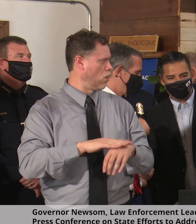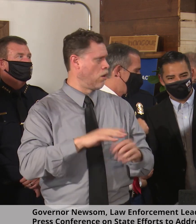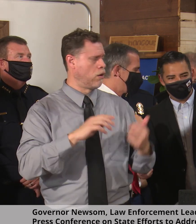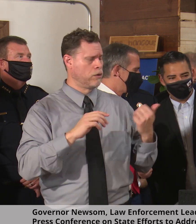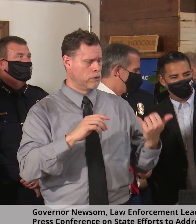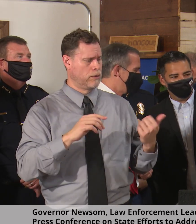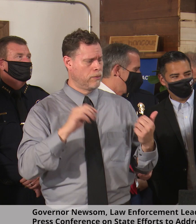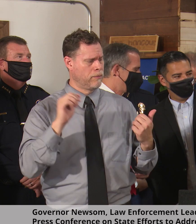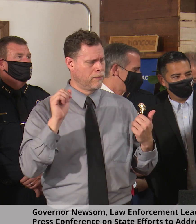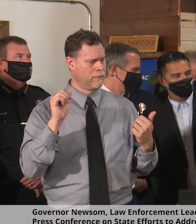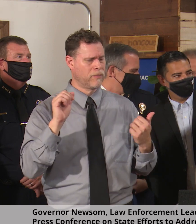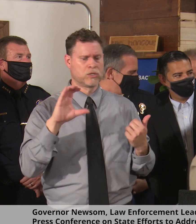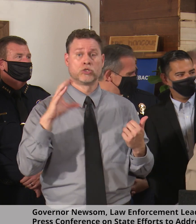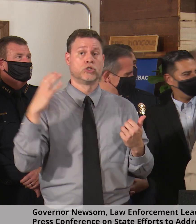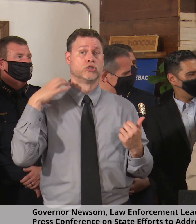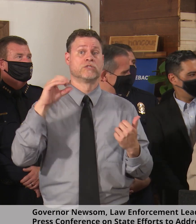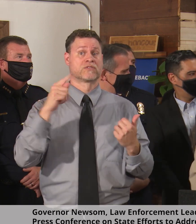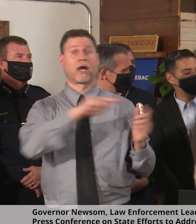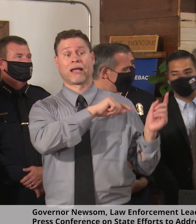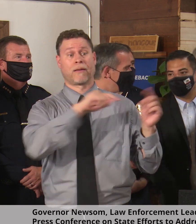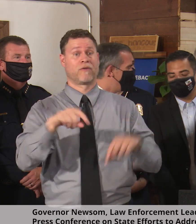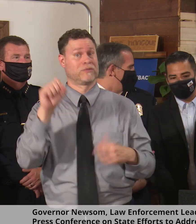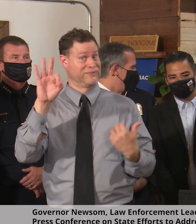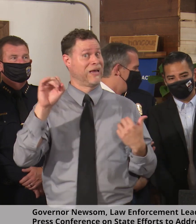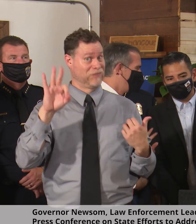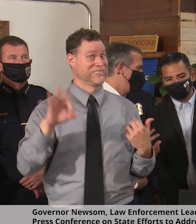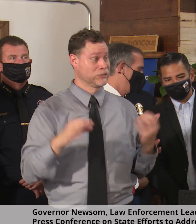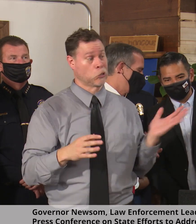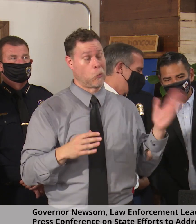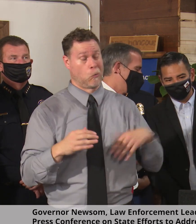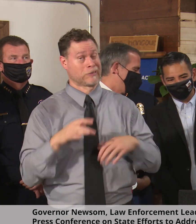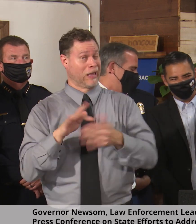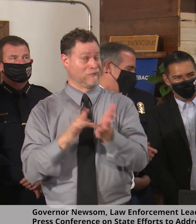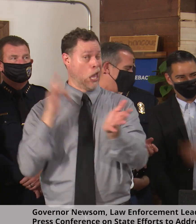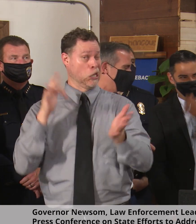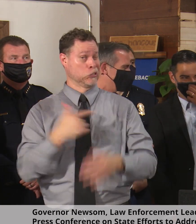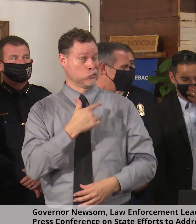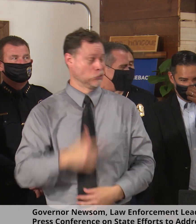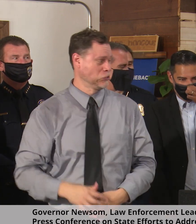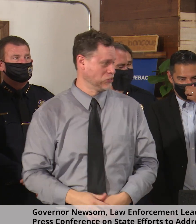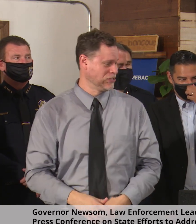but chief Scott came all the way down from San Francisco. Why don't we take advantage? Forgive